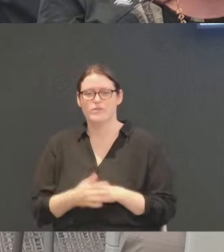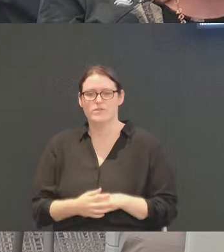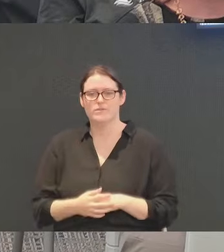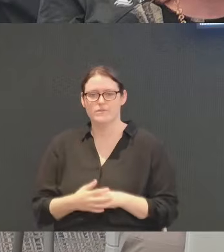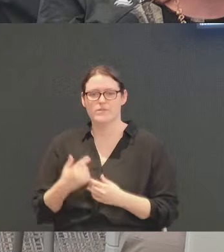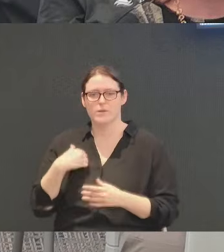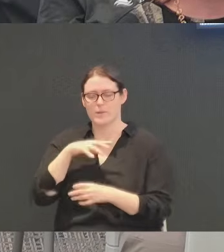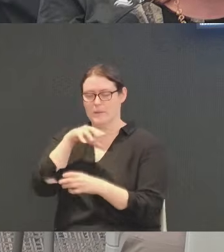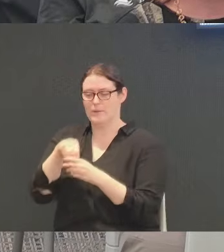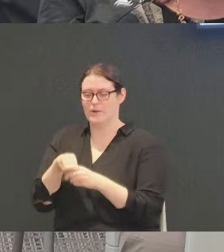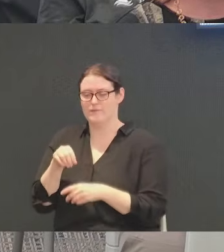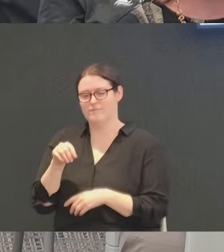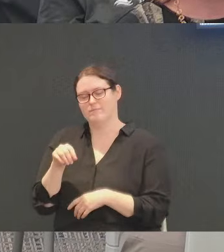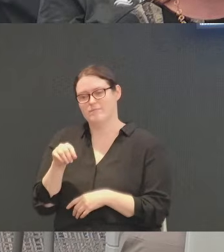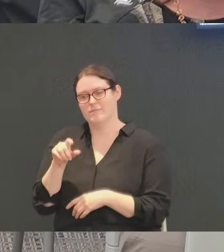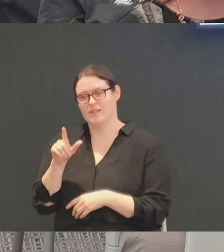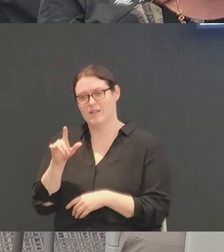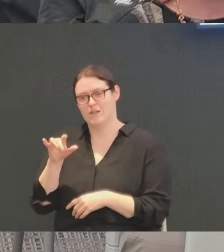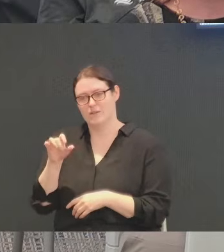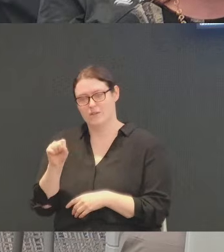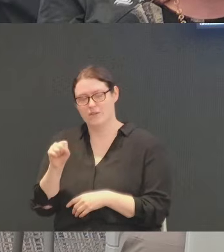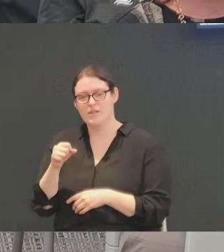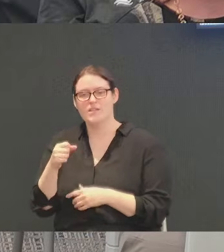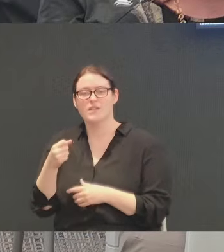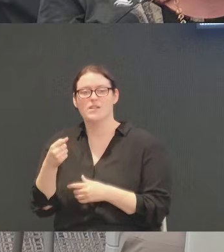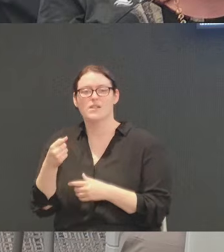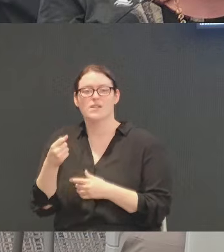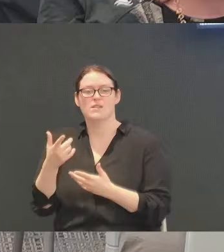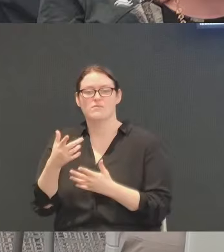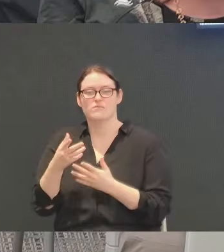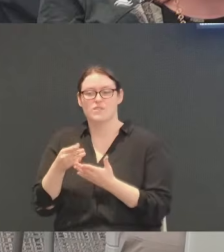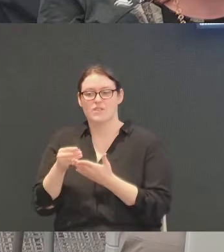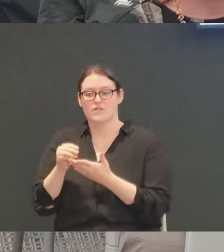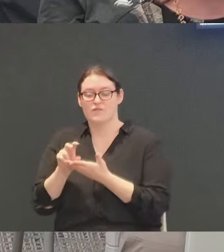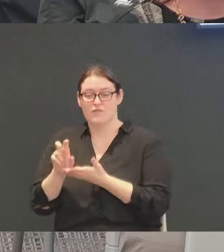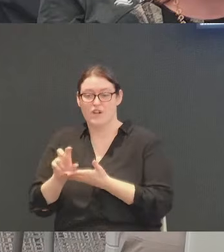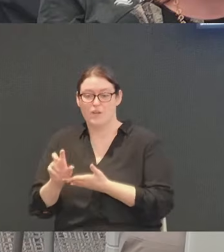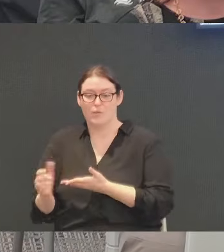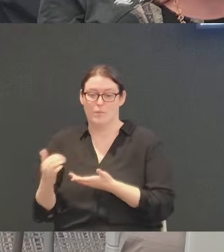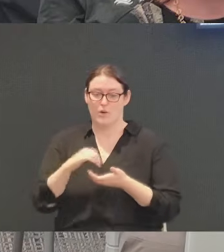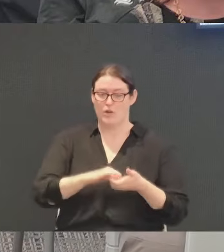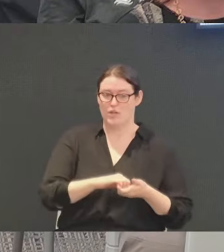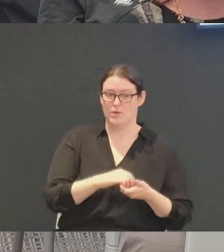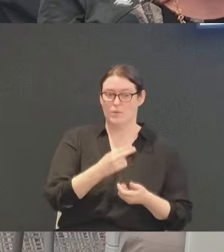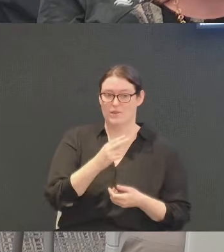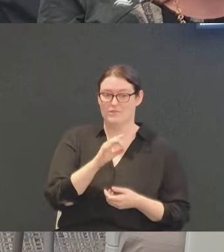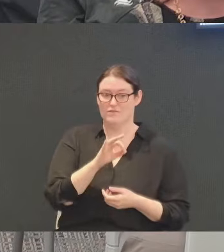lighthouse program funded through funded through partnership of Hamilton County Family Services,